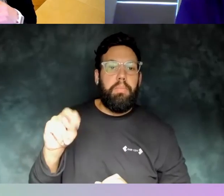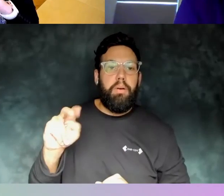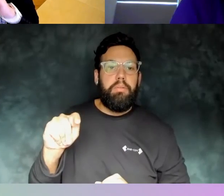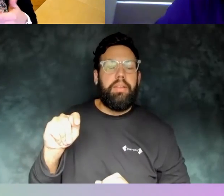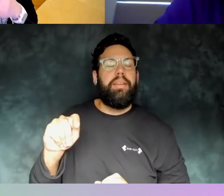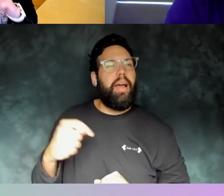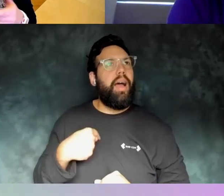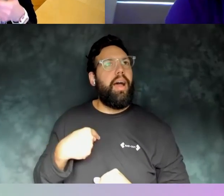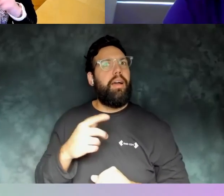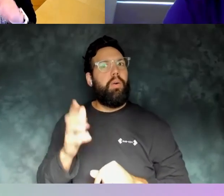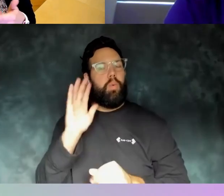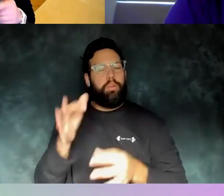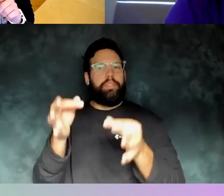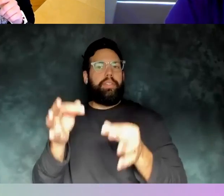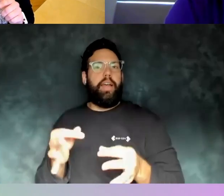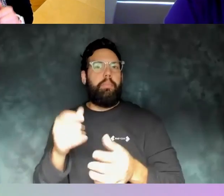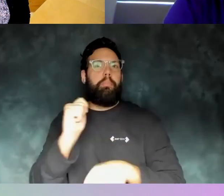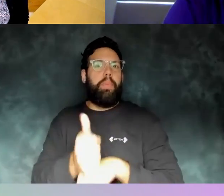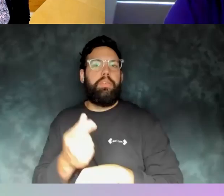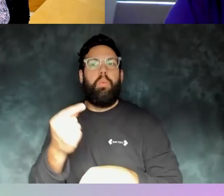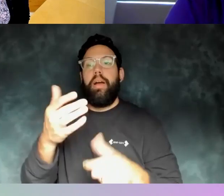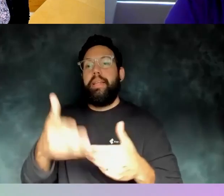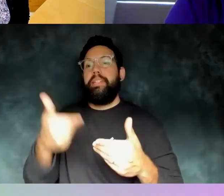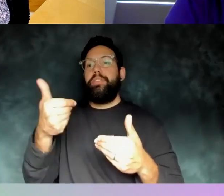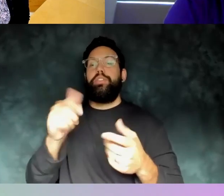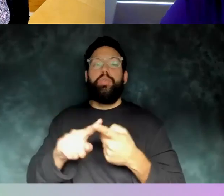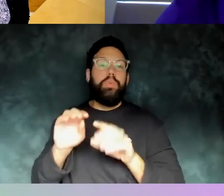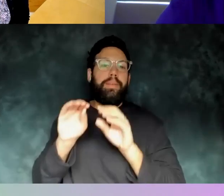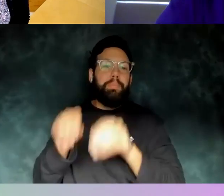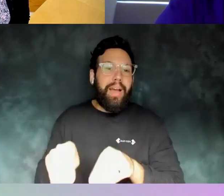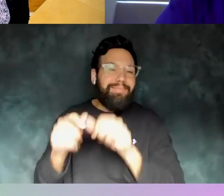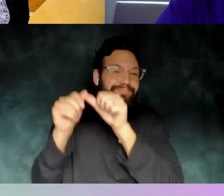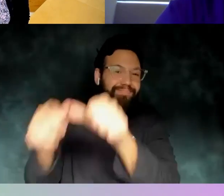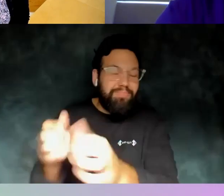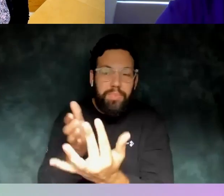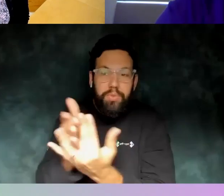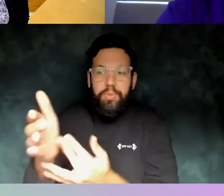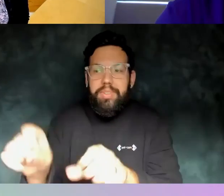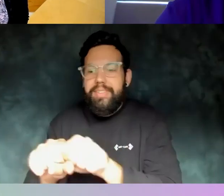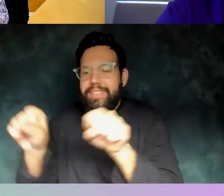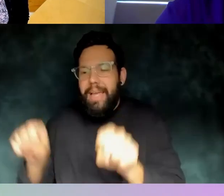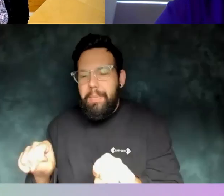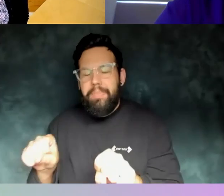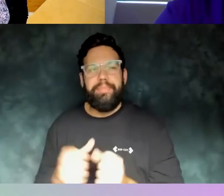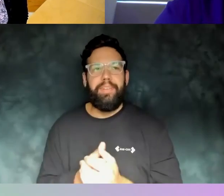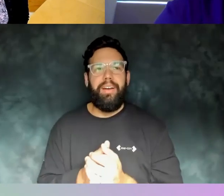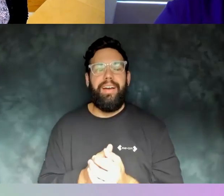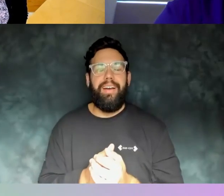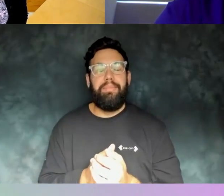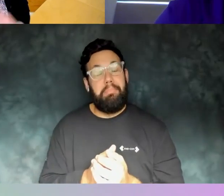in our chat. Thank you for agreeing to answer all of them, not here and now, but offline separately. We're going